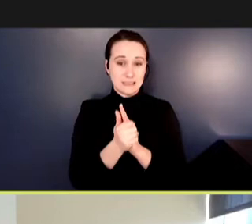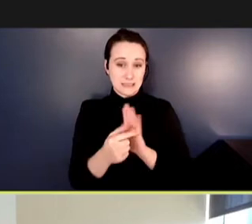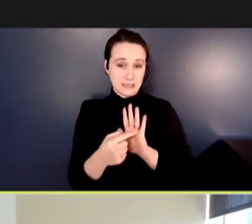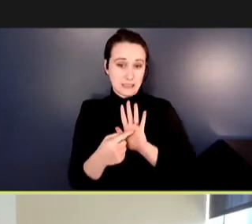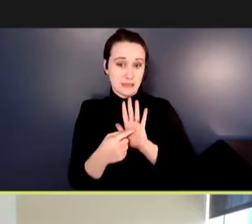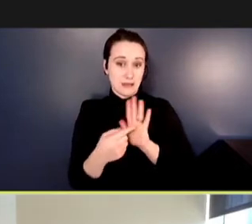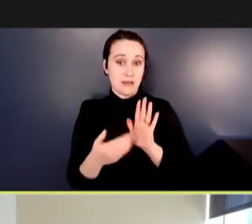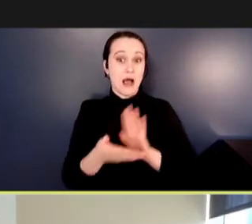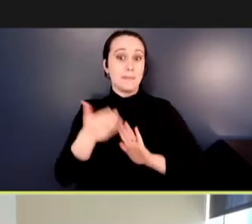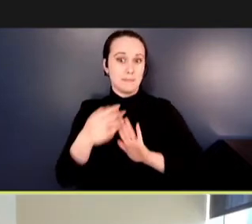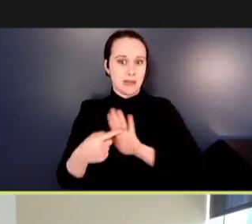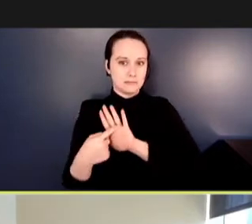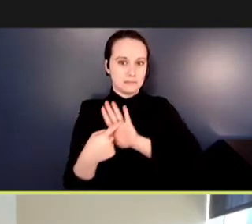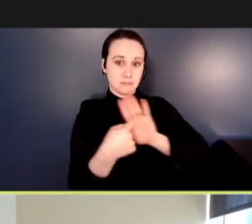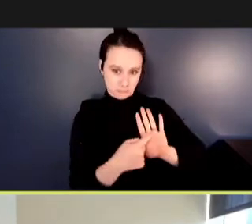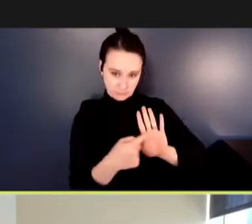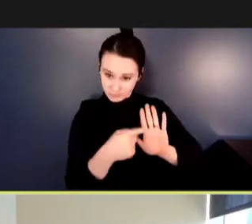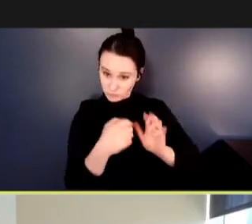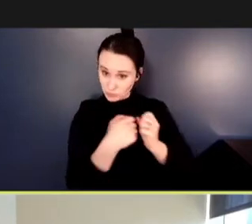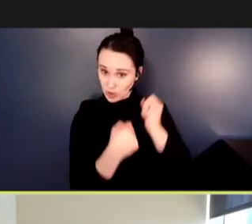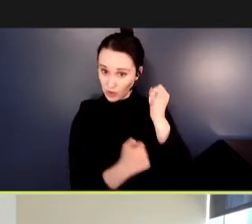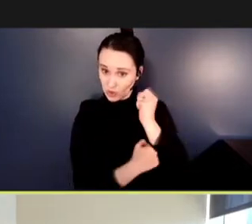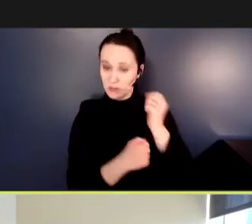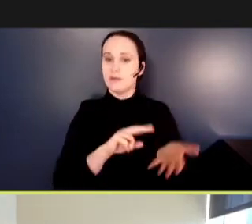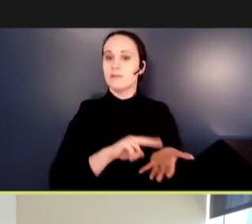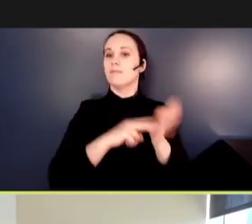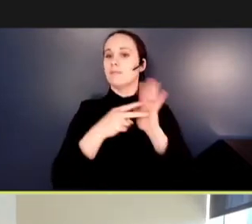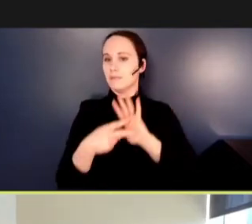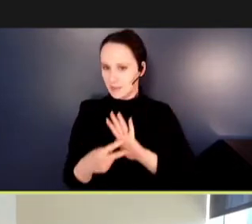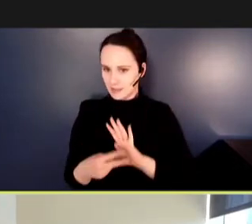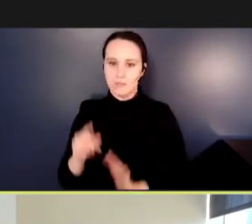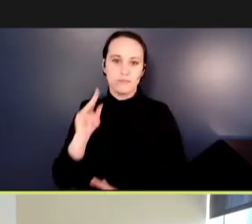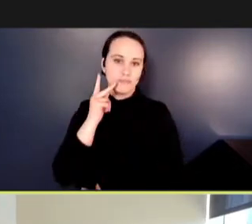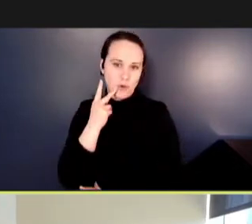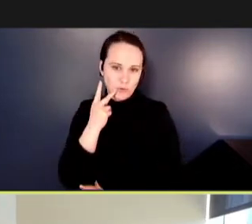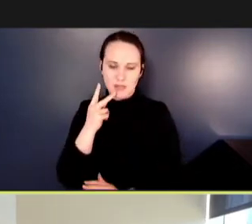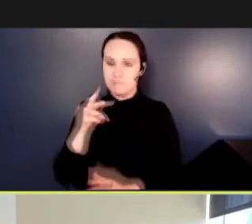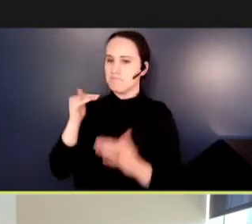we are able to design proteins that not only meet our stability criteria, but are also more